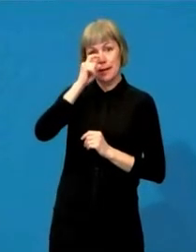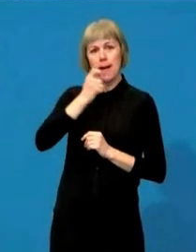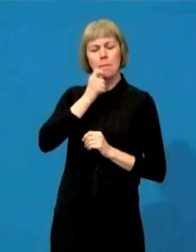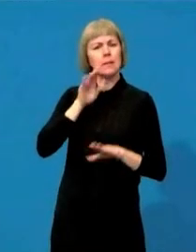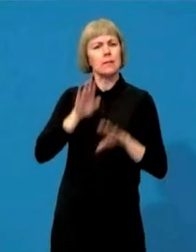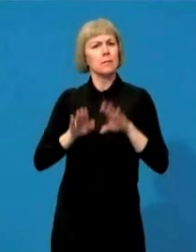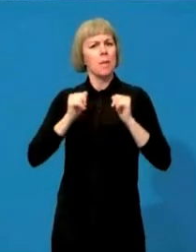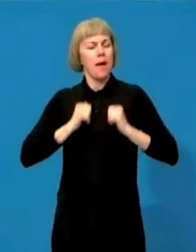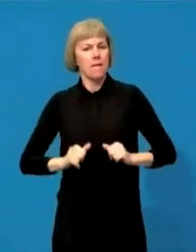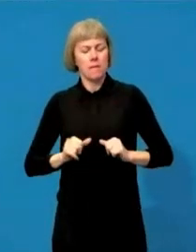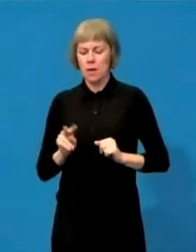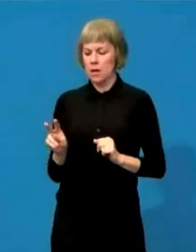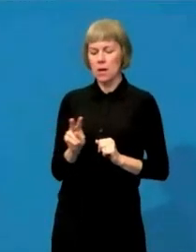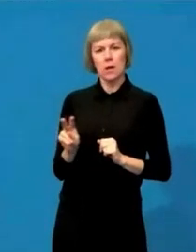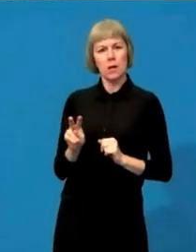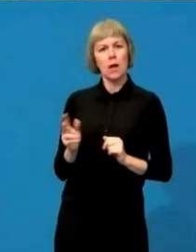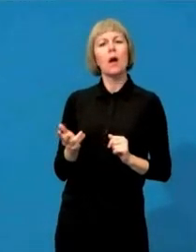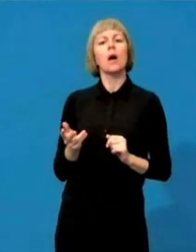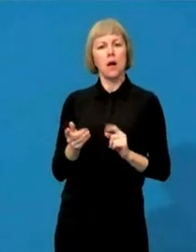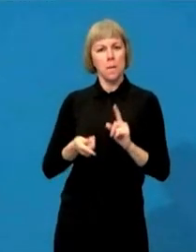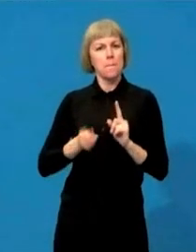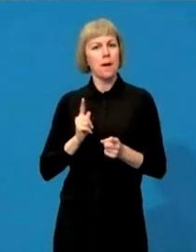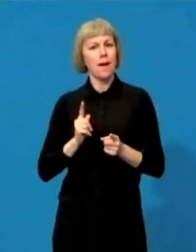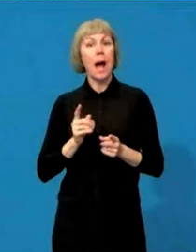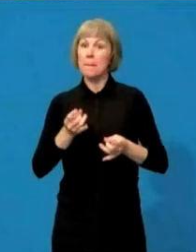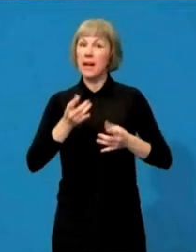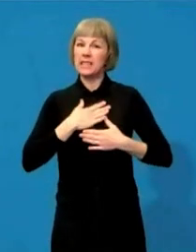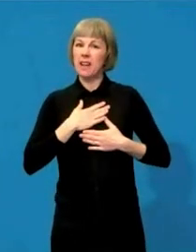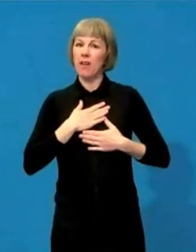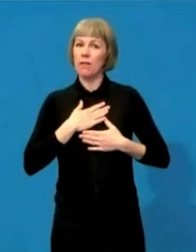And not only that, as being a practising teacher, I saw behaviours like that within